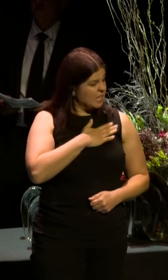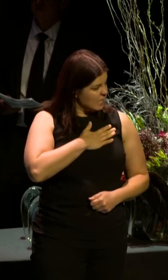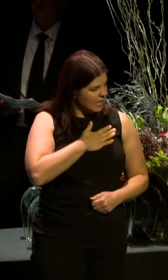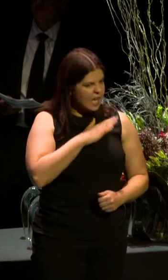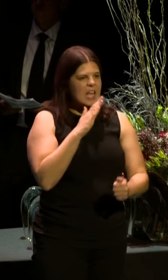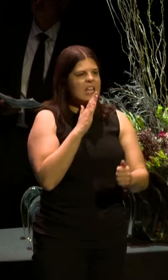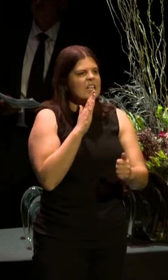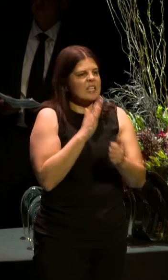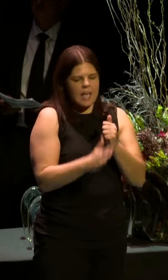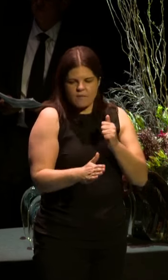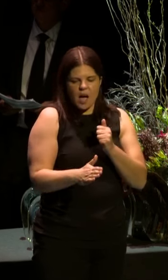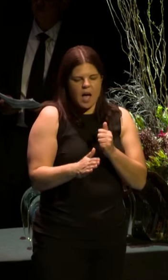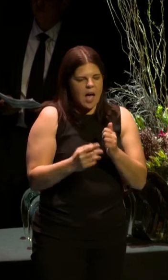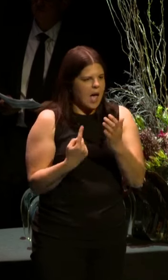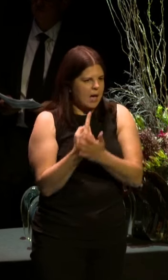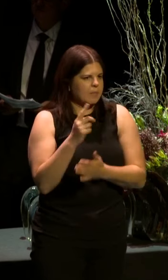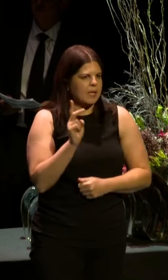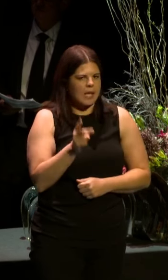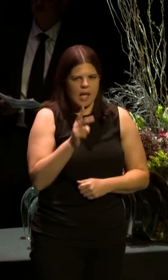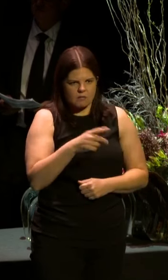life nobody would have to have that happen to them.